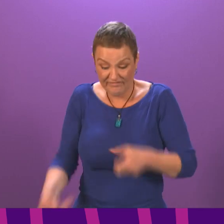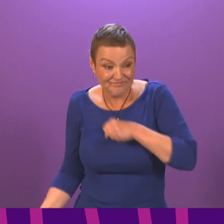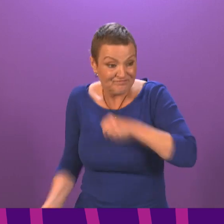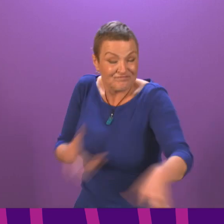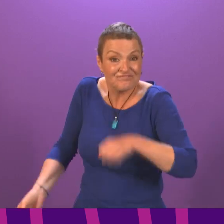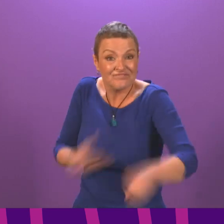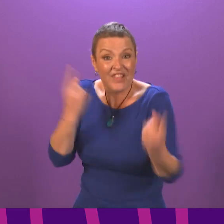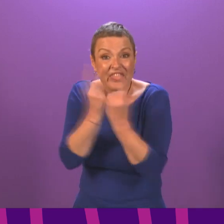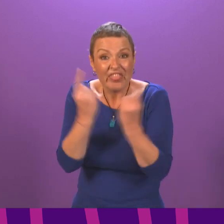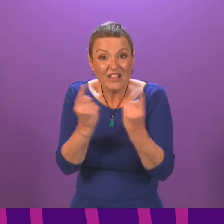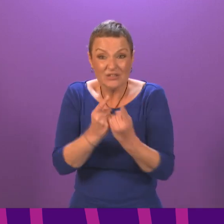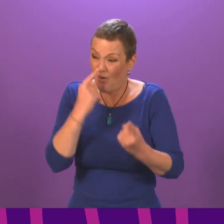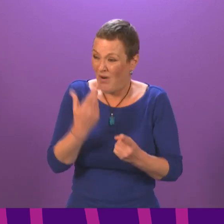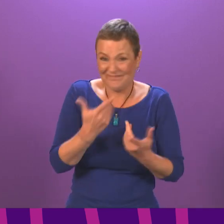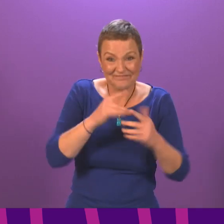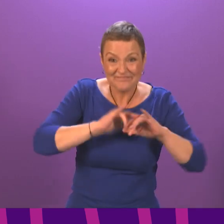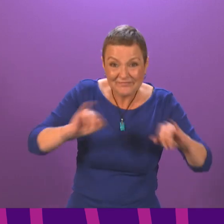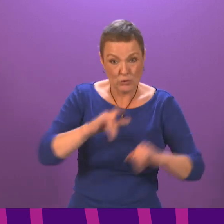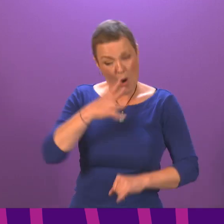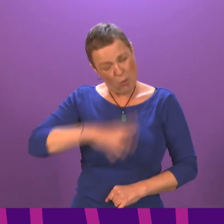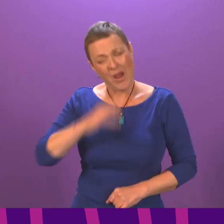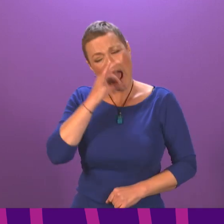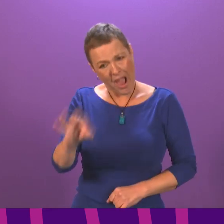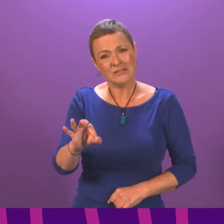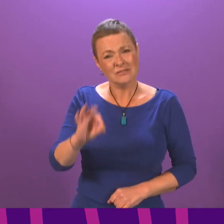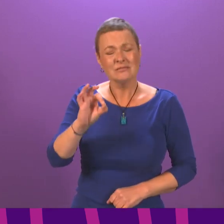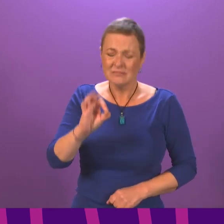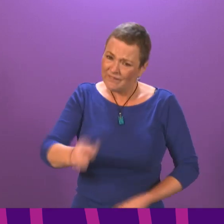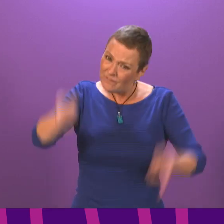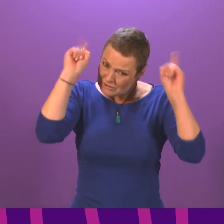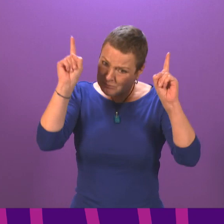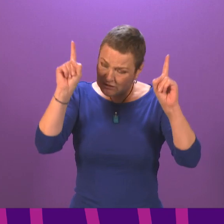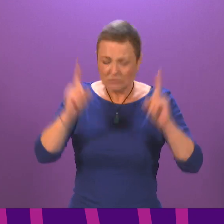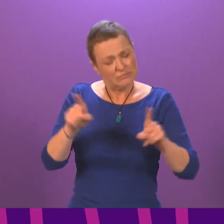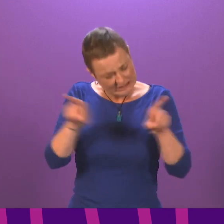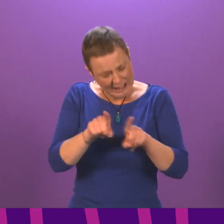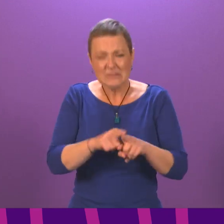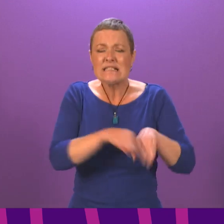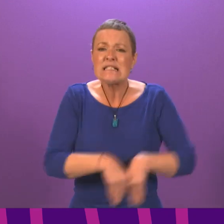Will the First Minister join me and NFUS in calling for the creation of a national database